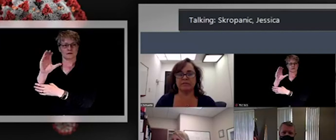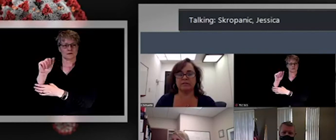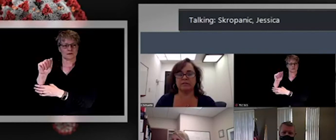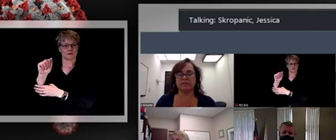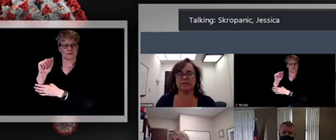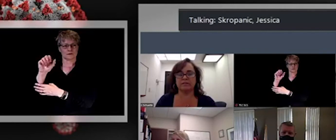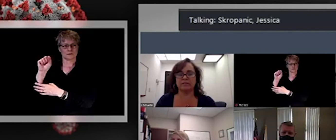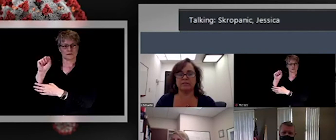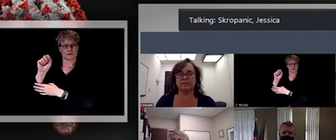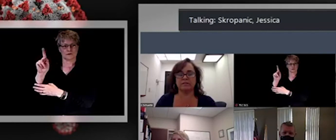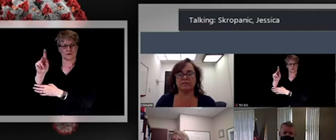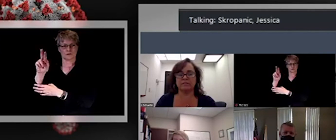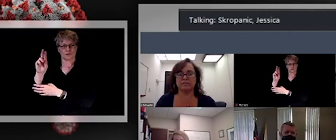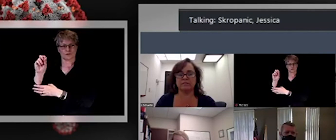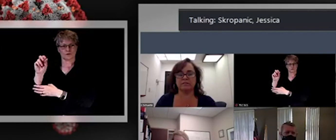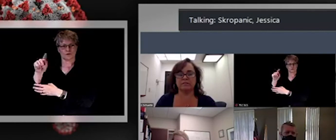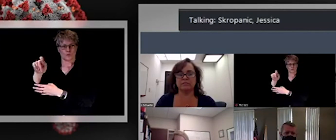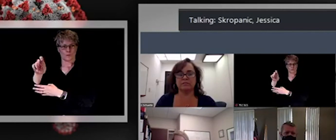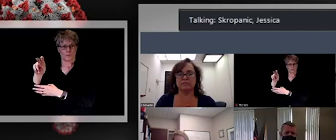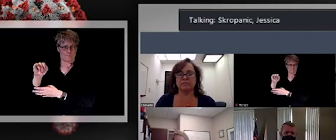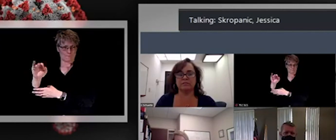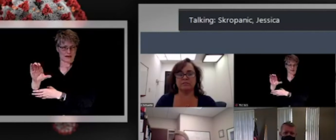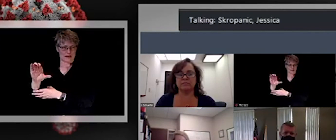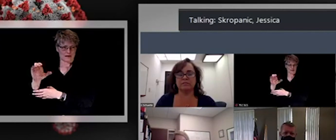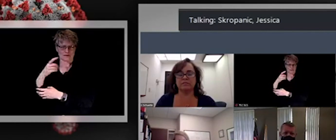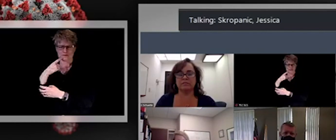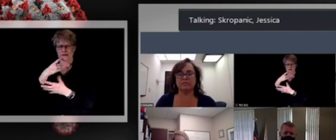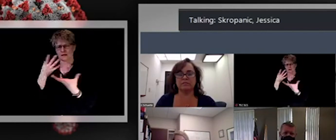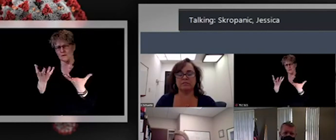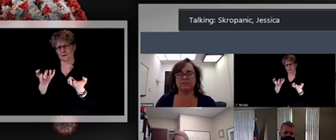on my list too. So, just to clarify, meetings or still not allowed because the logistics